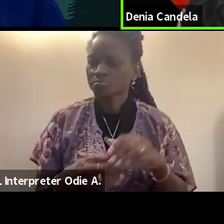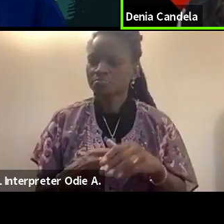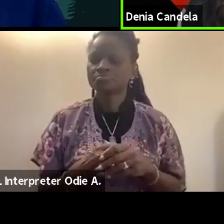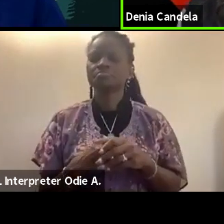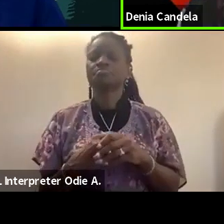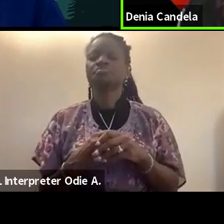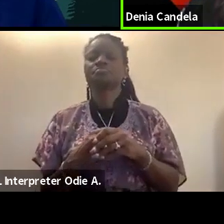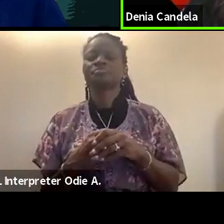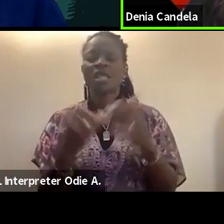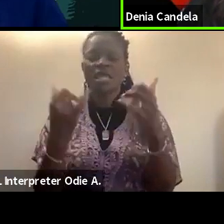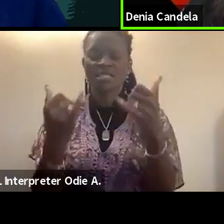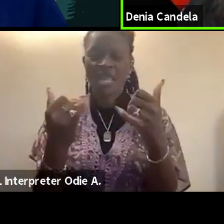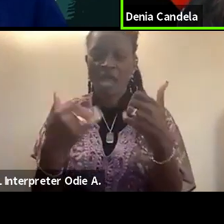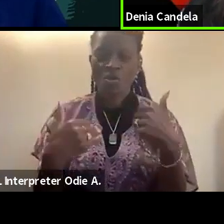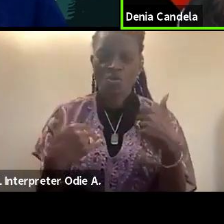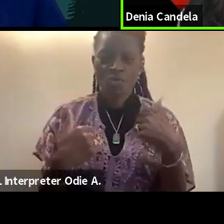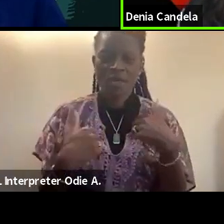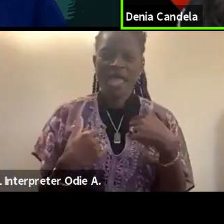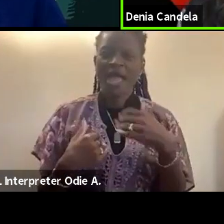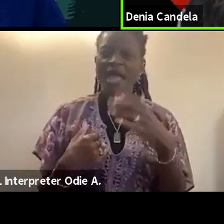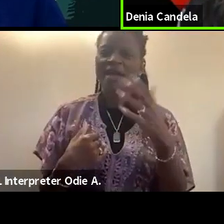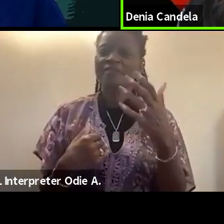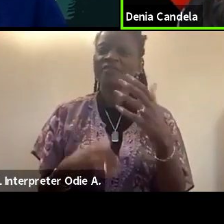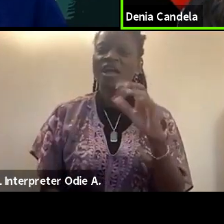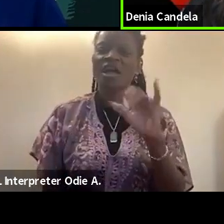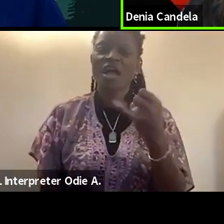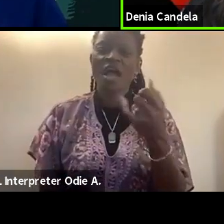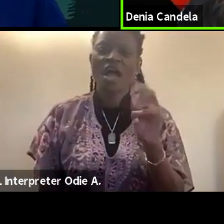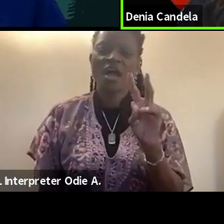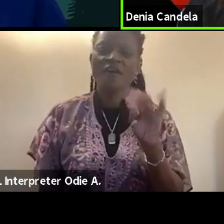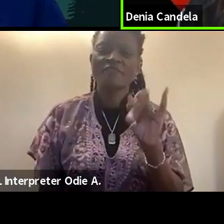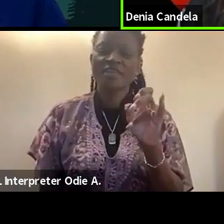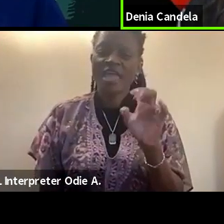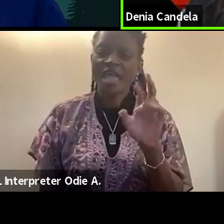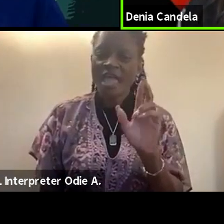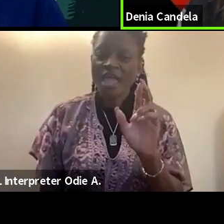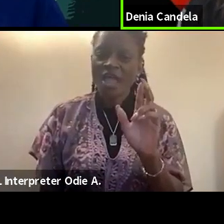Javier Cabra Rosales, director of the Quota Project, and then Stephanie Mineri